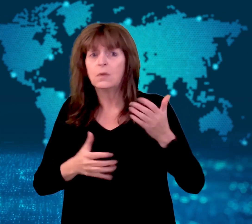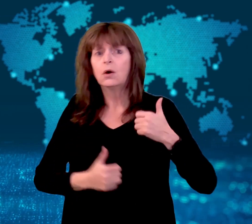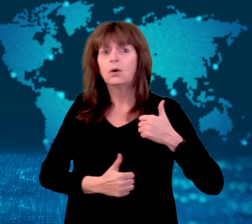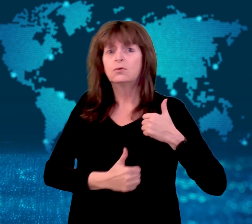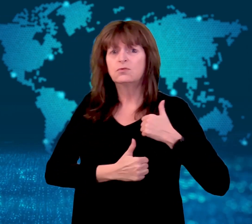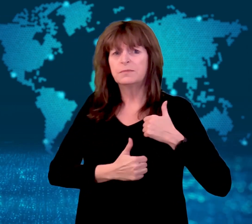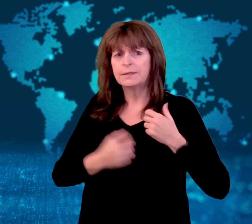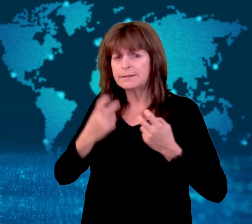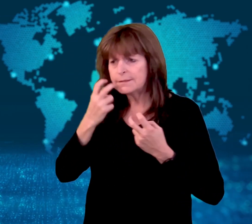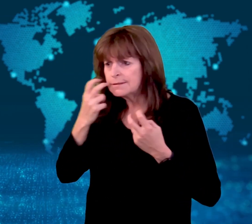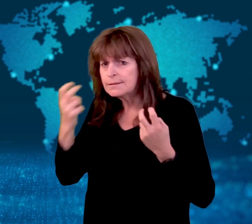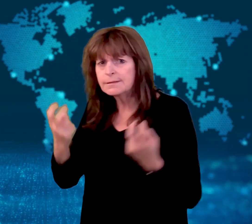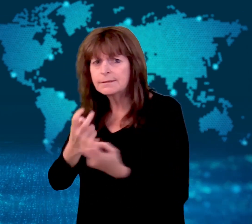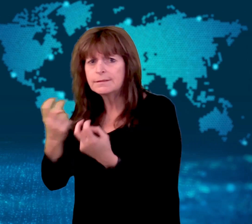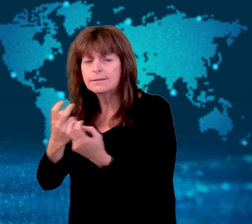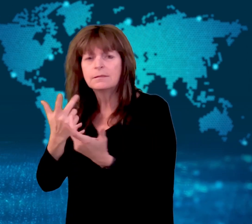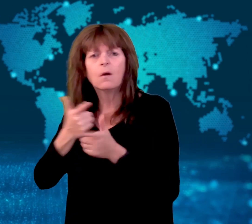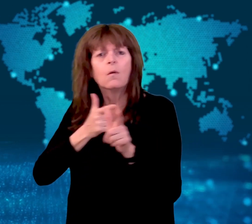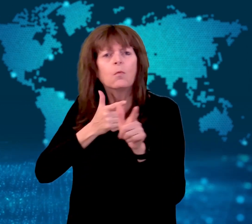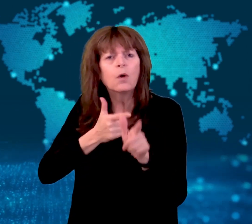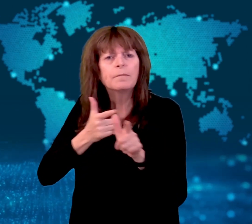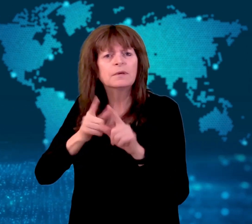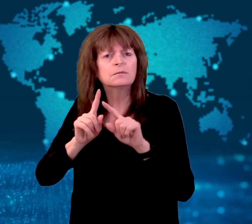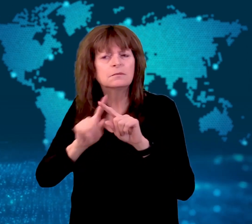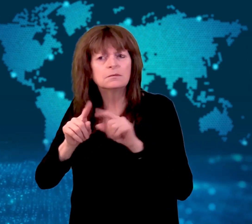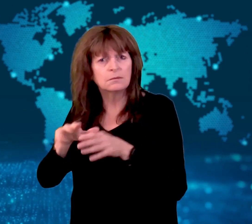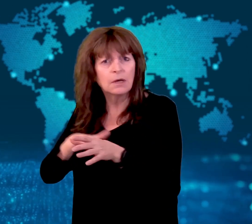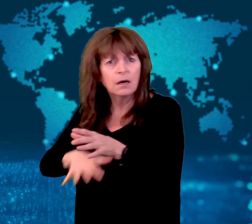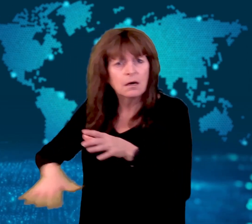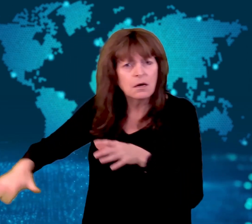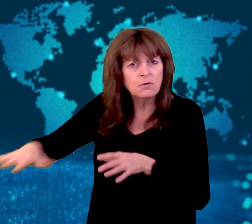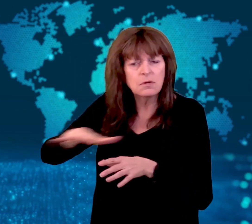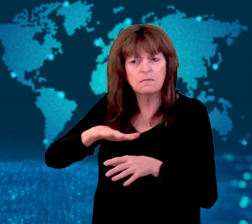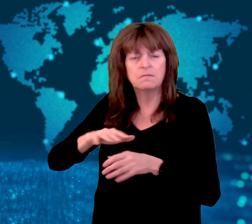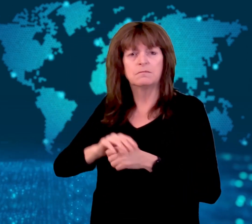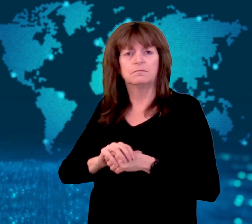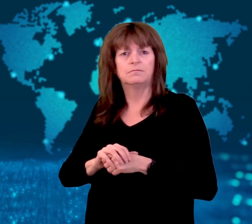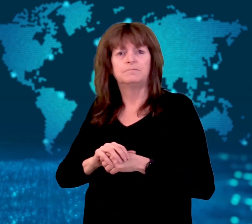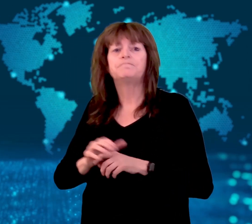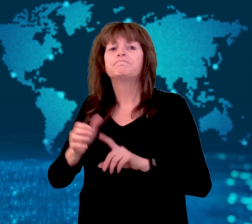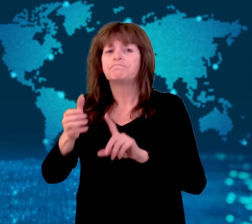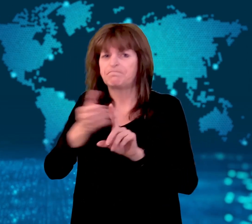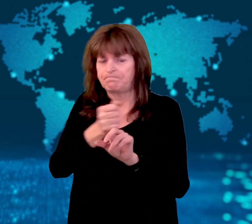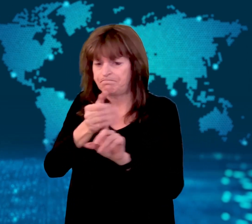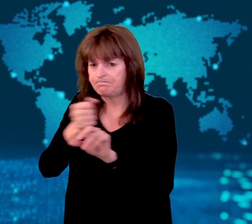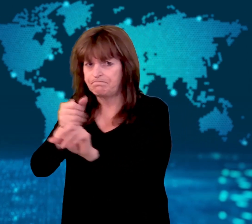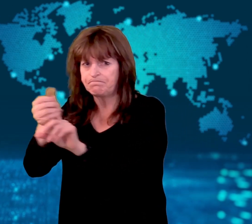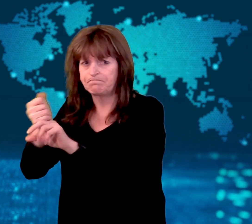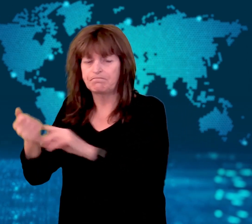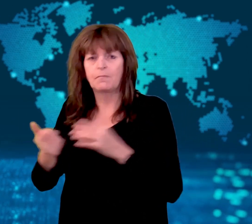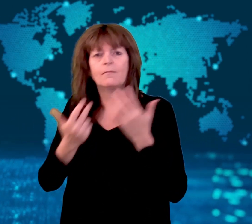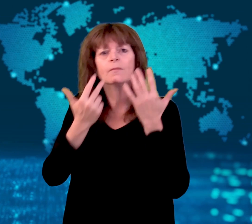and eight Palestinians have been arrested and charged